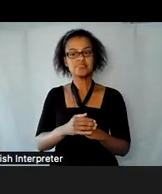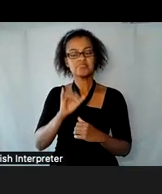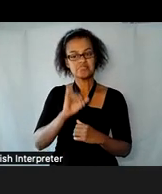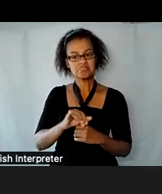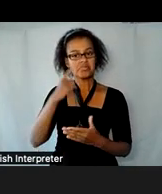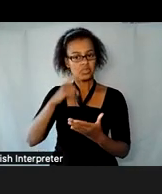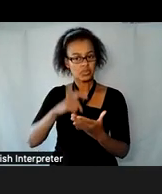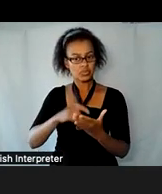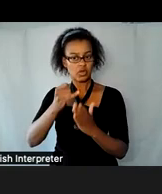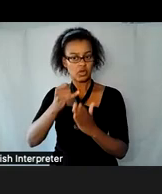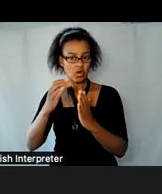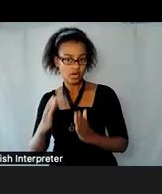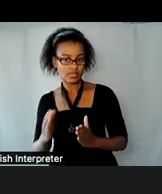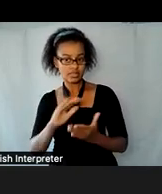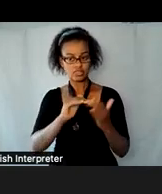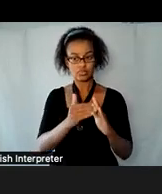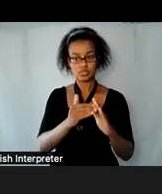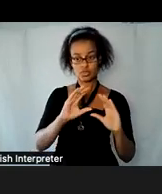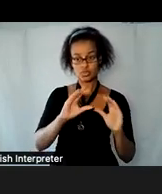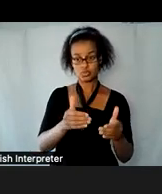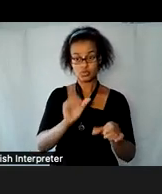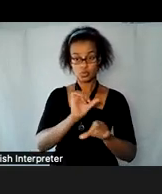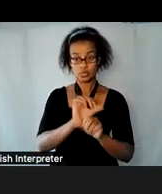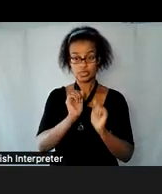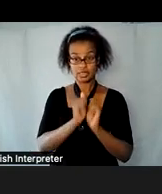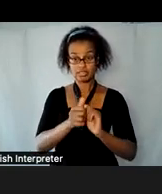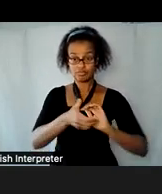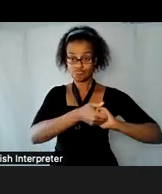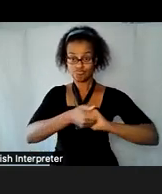well together when a more successful event takes place.